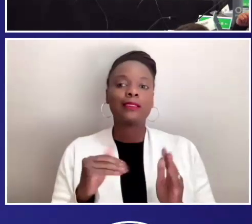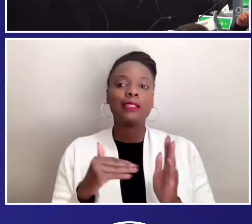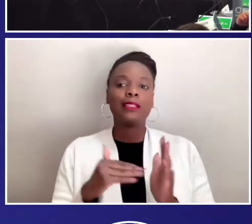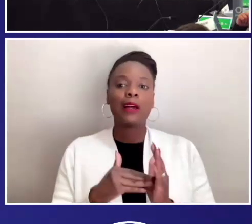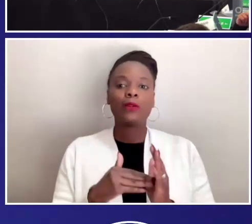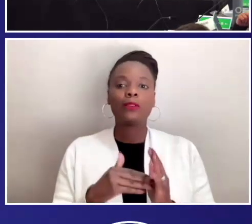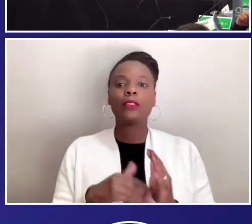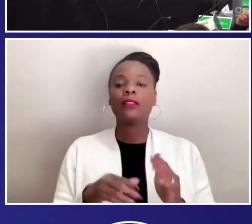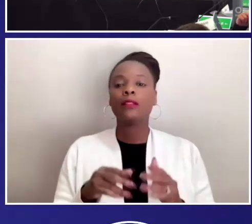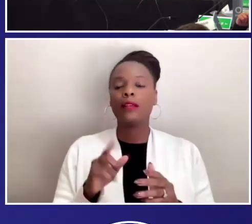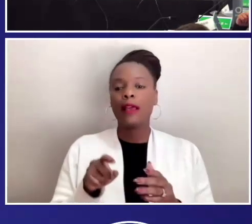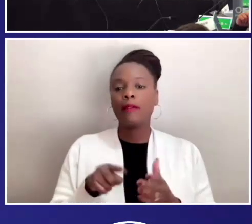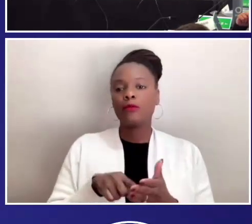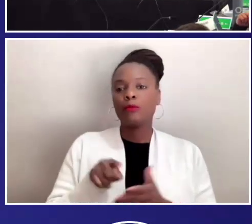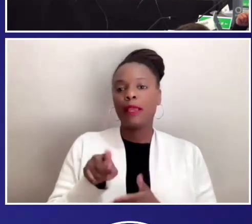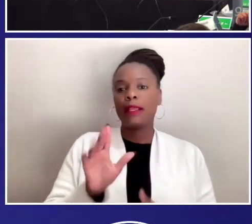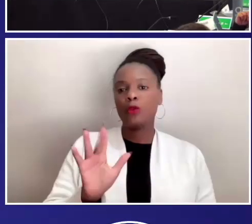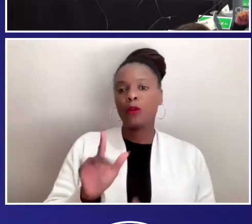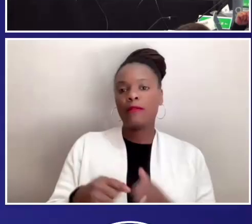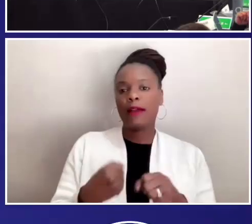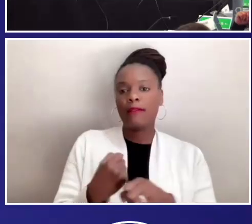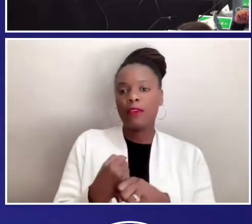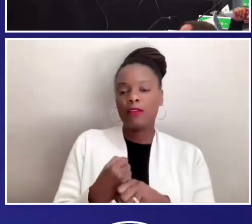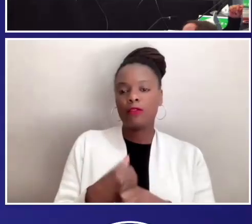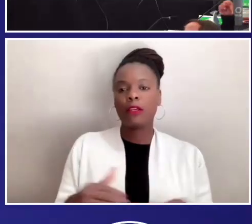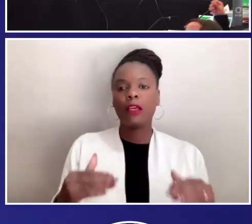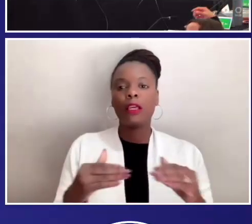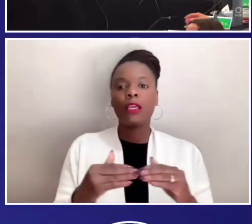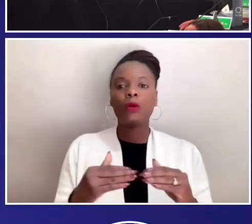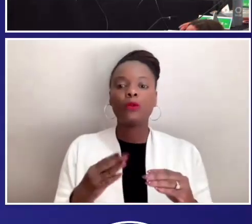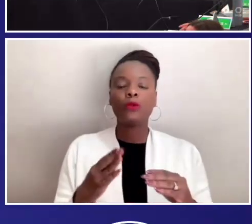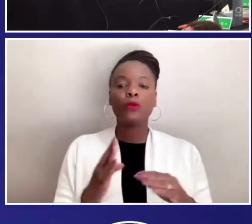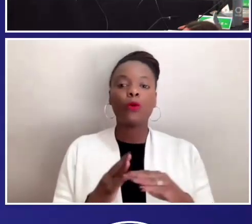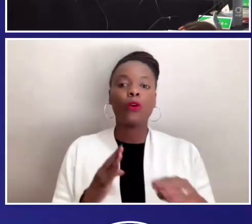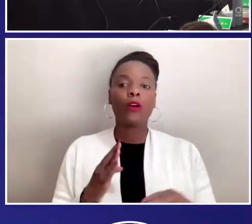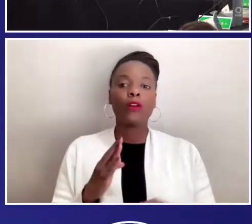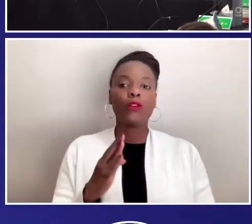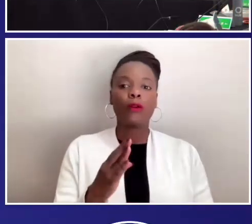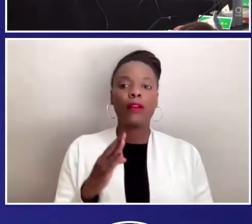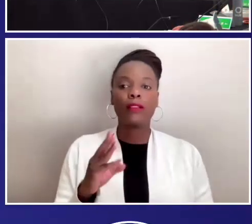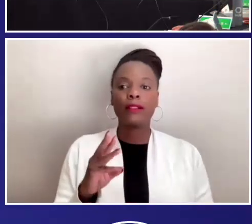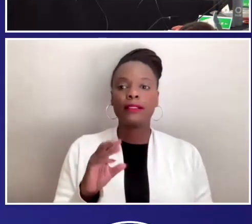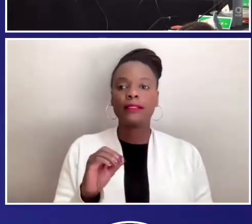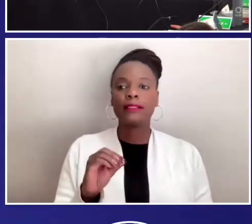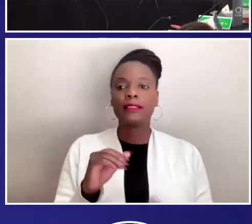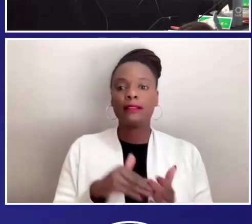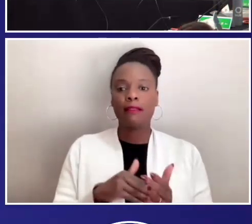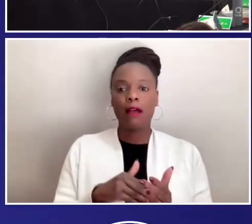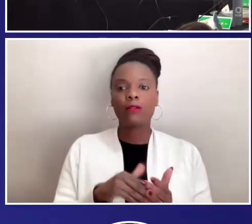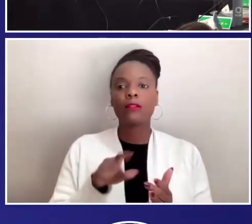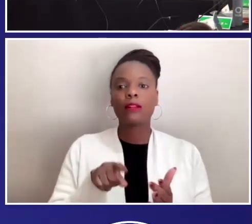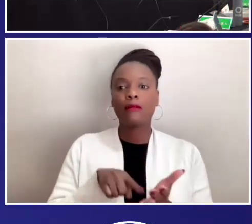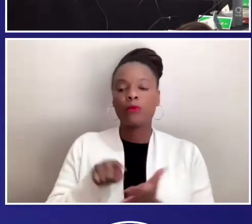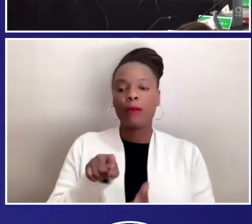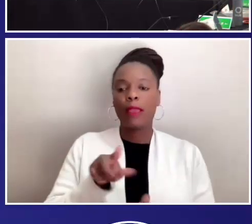the borrower must repay the consolidation loan within 30 years. Romanette four, the repayment period for